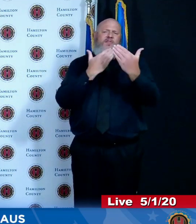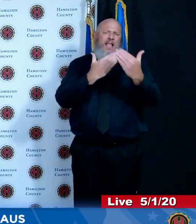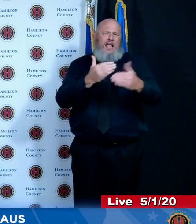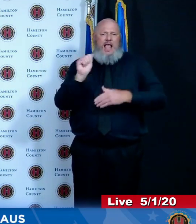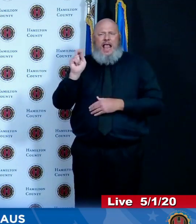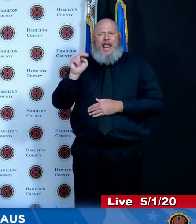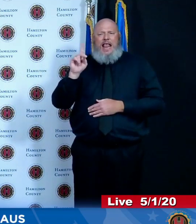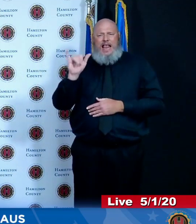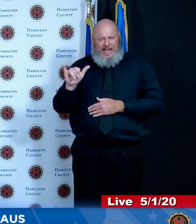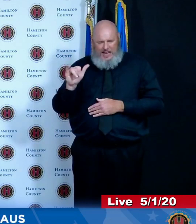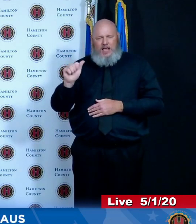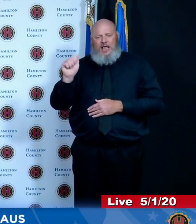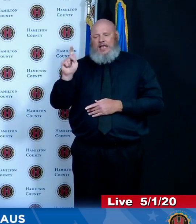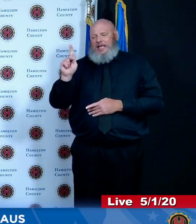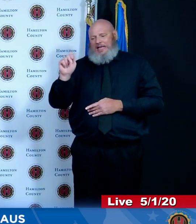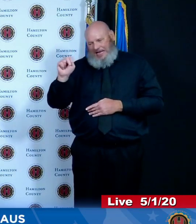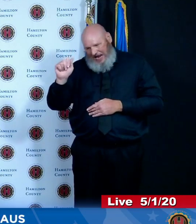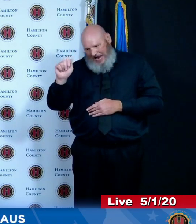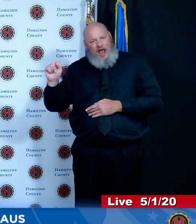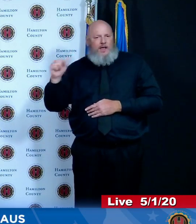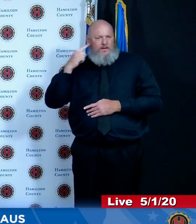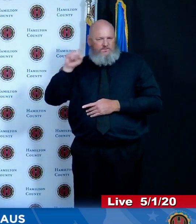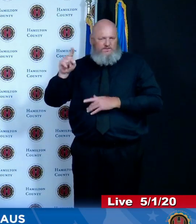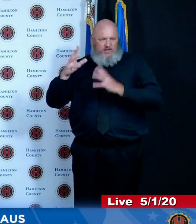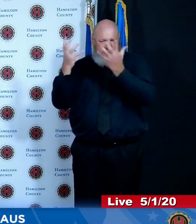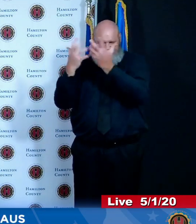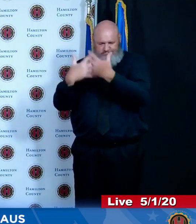give one caveat so you may have noted and and this is what